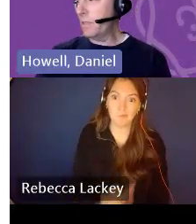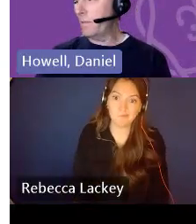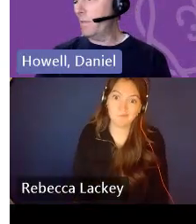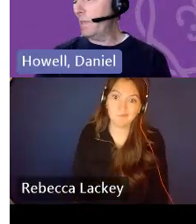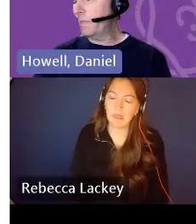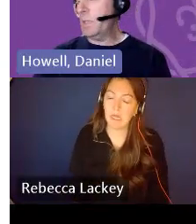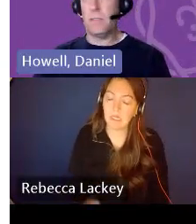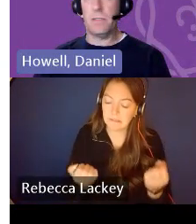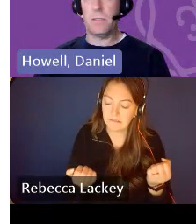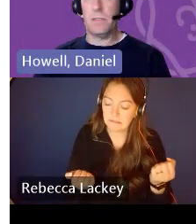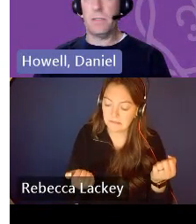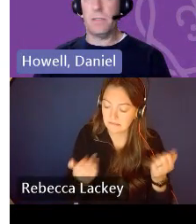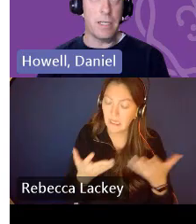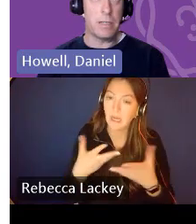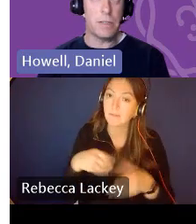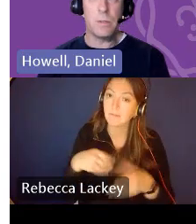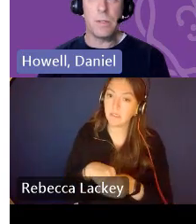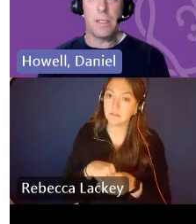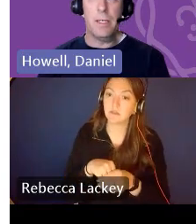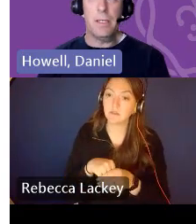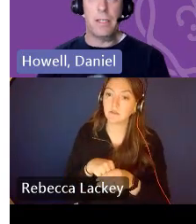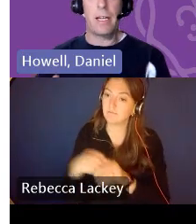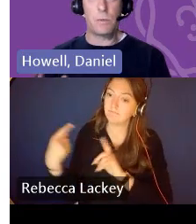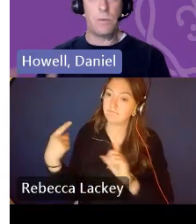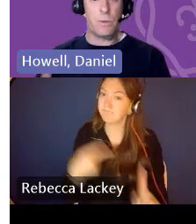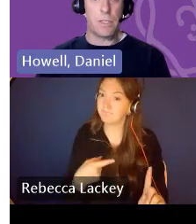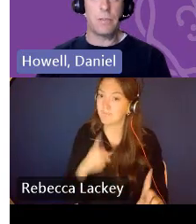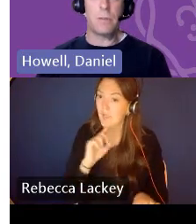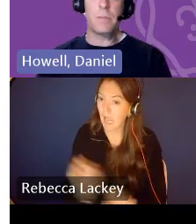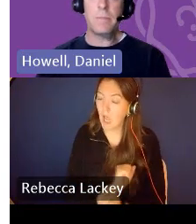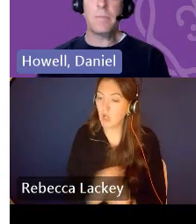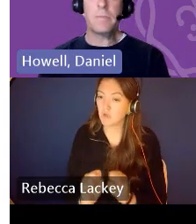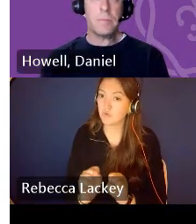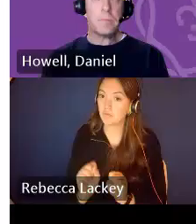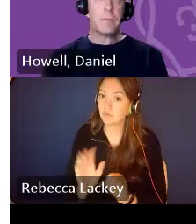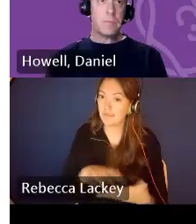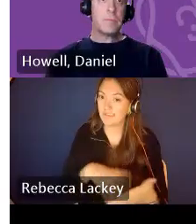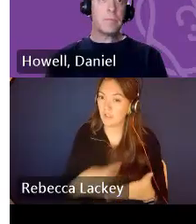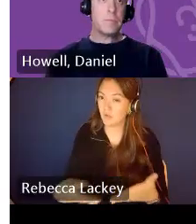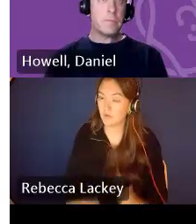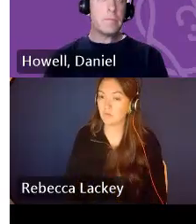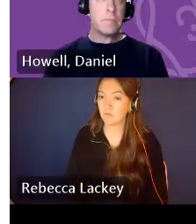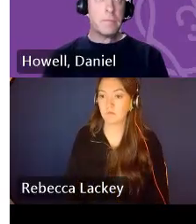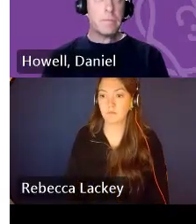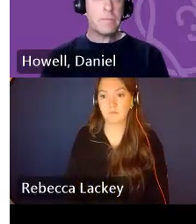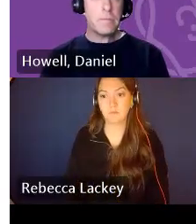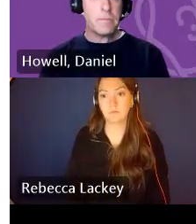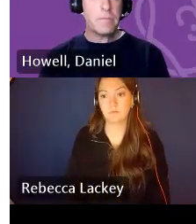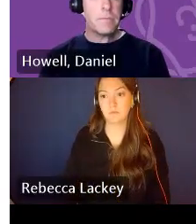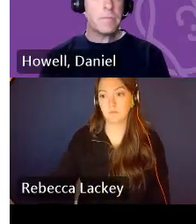are lots of lots of pieces when we get down to the the actual full schedule.